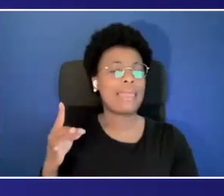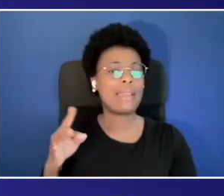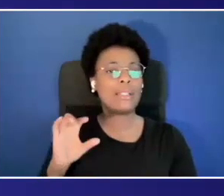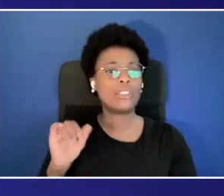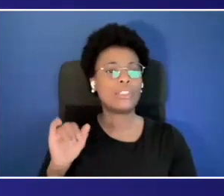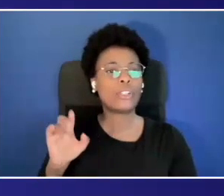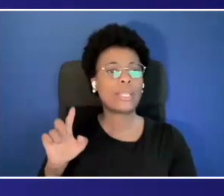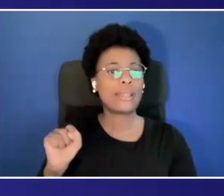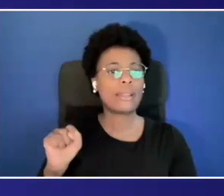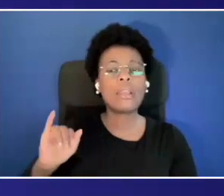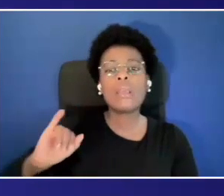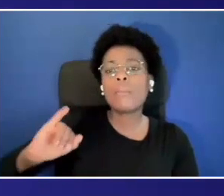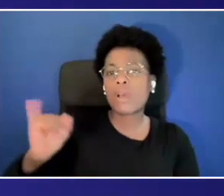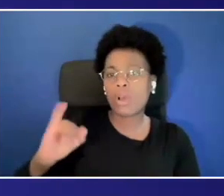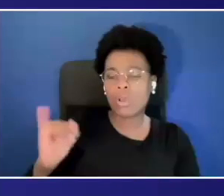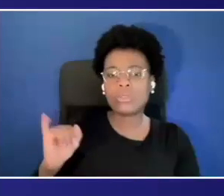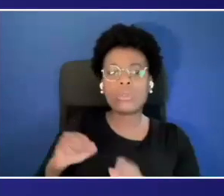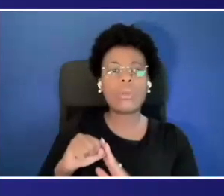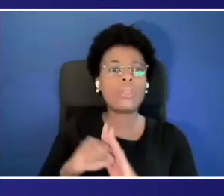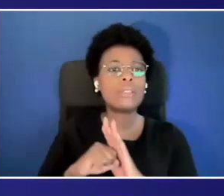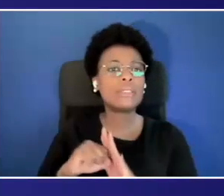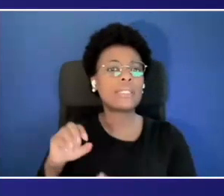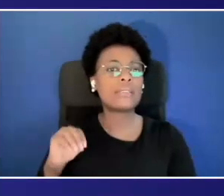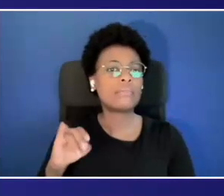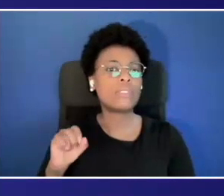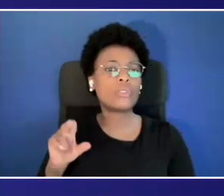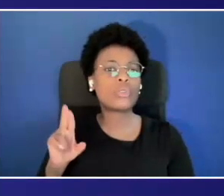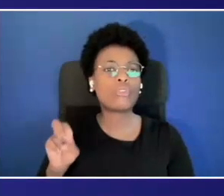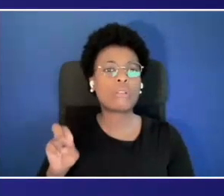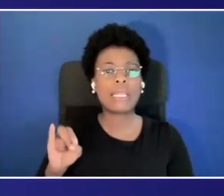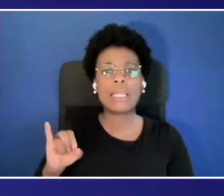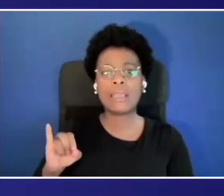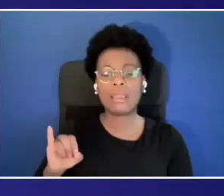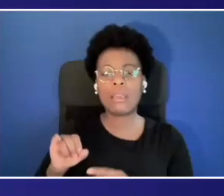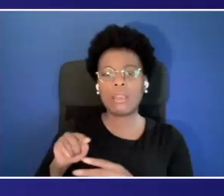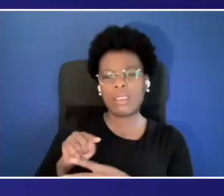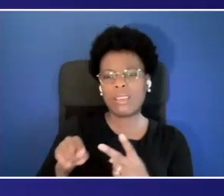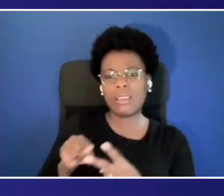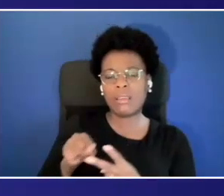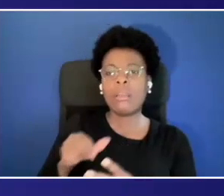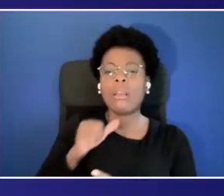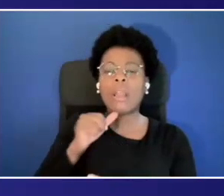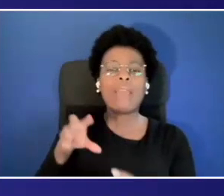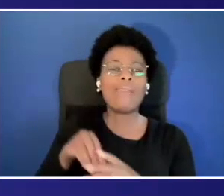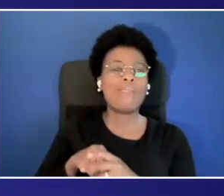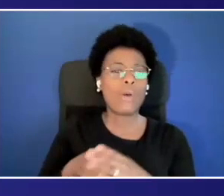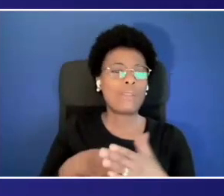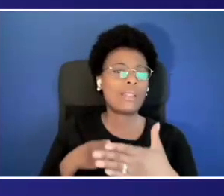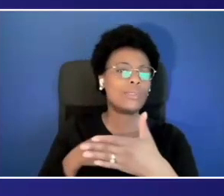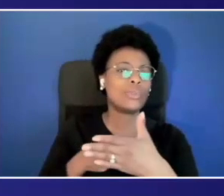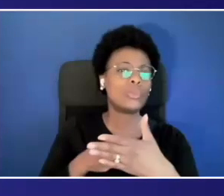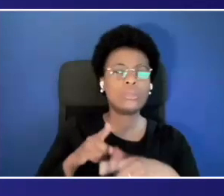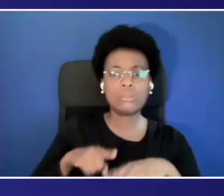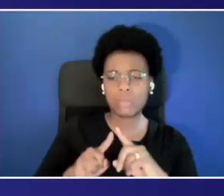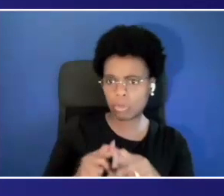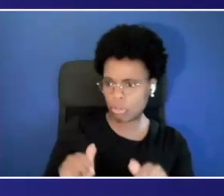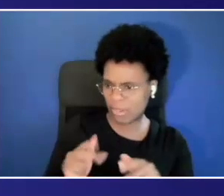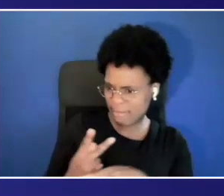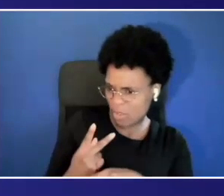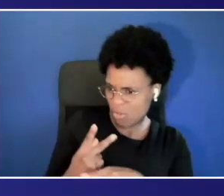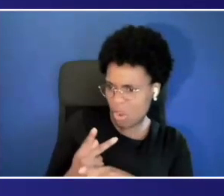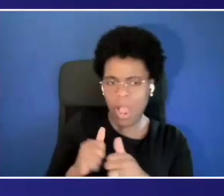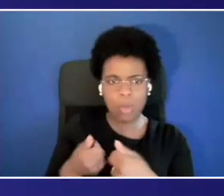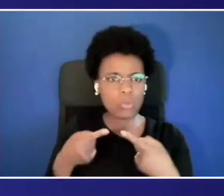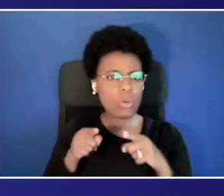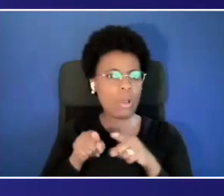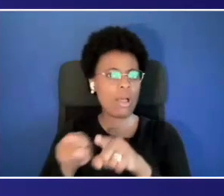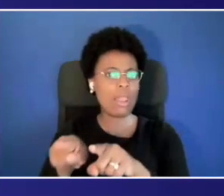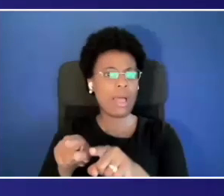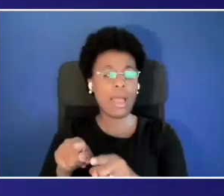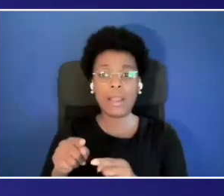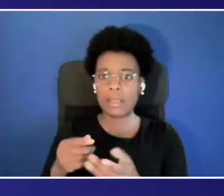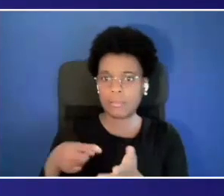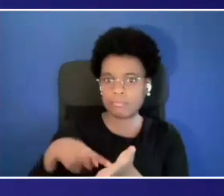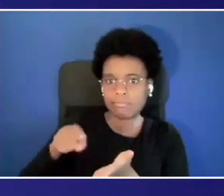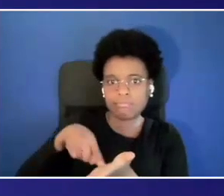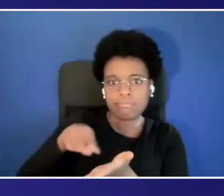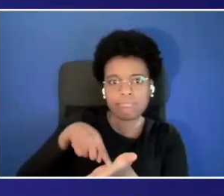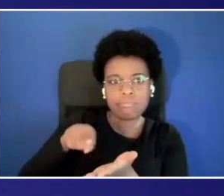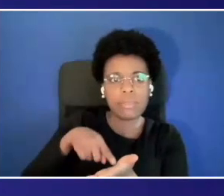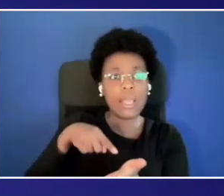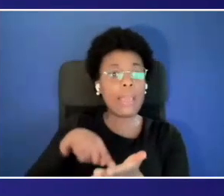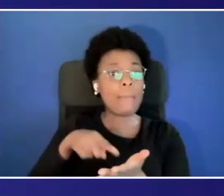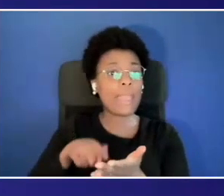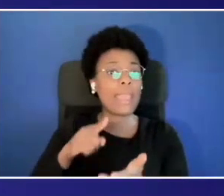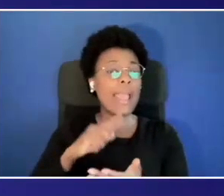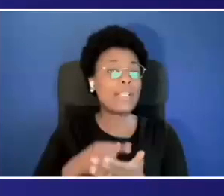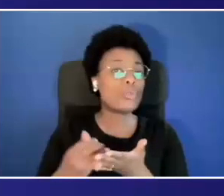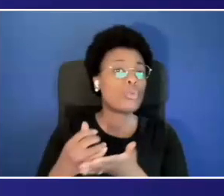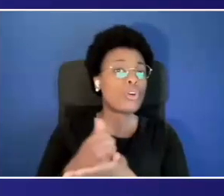Though they're not, though they were not the subject of the suit. We also seek further feedback on further ideas for better aligning income contingency payment and pay as your repayment with the requirements of the law.